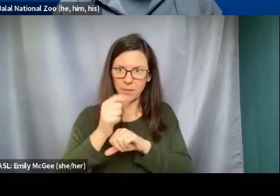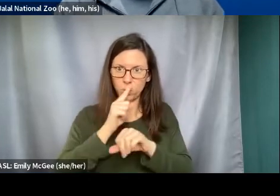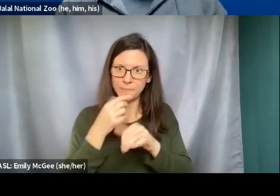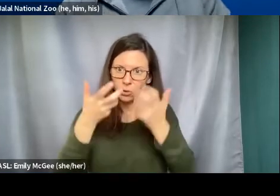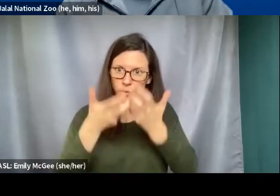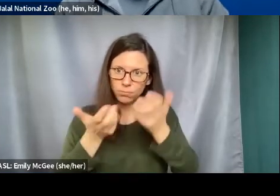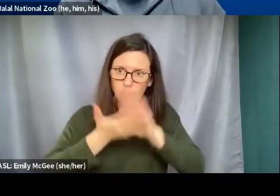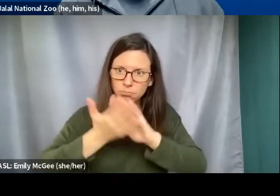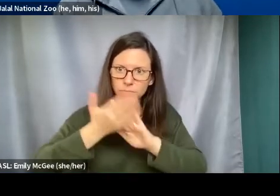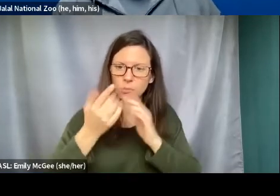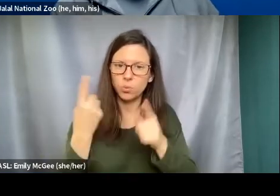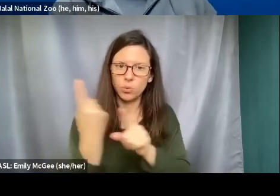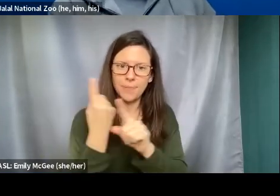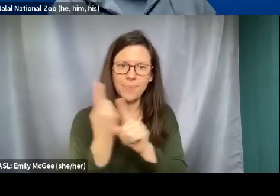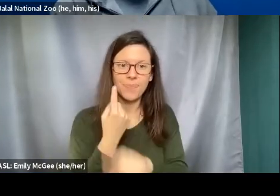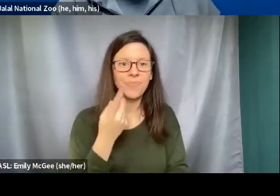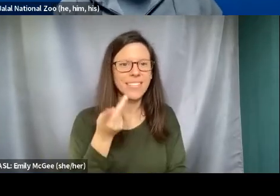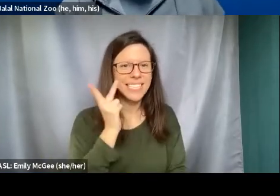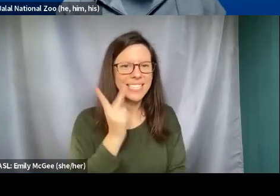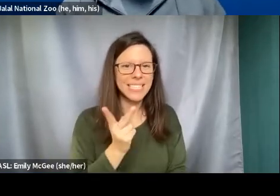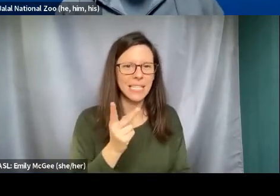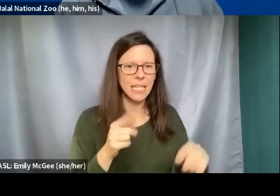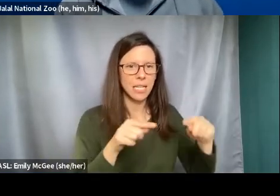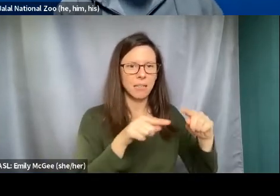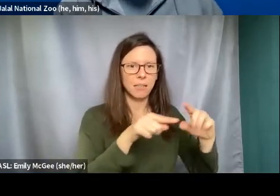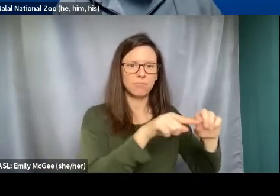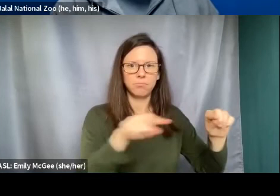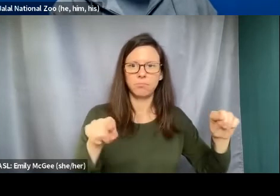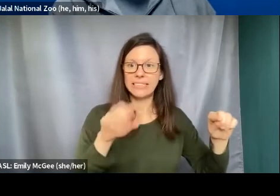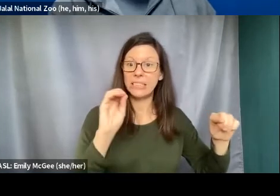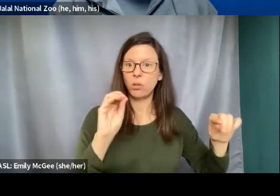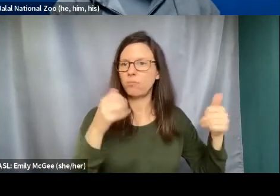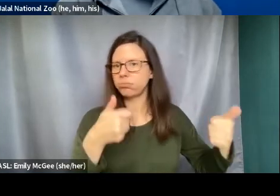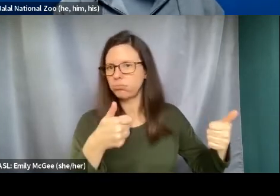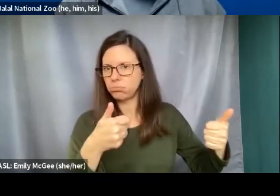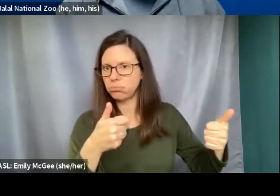you'll notice that blue line like right across the bottom is at zero, which is what you wanted to see.